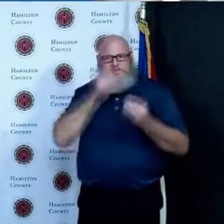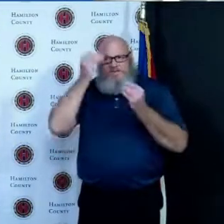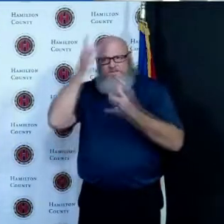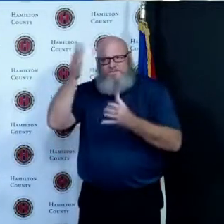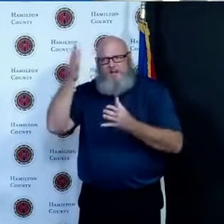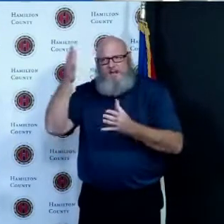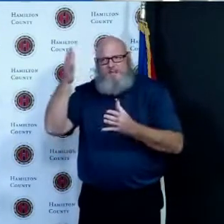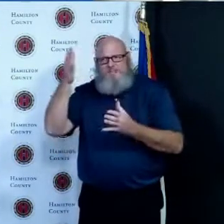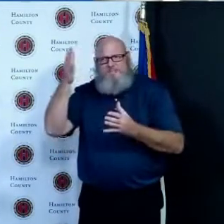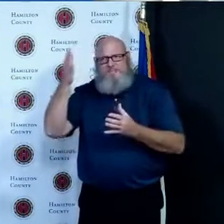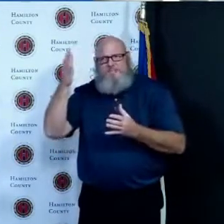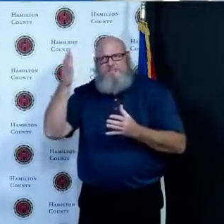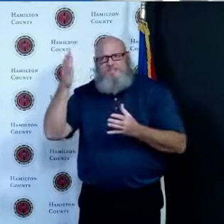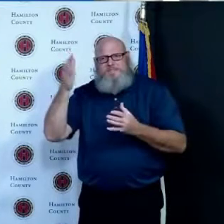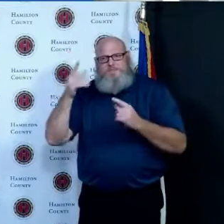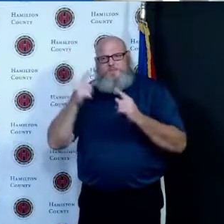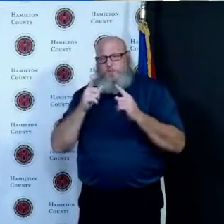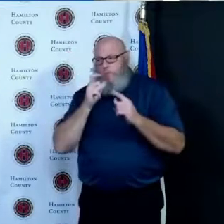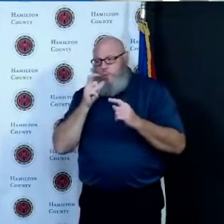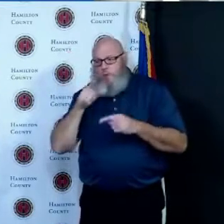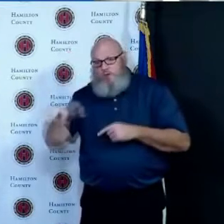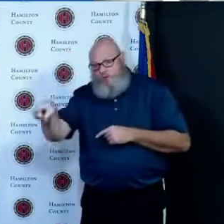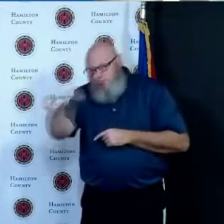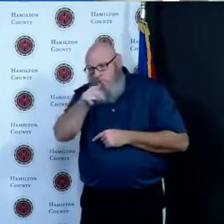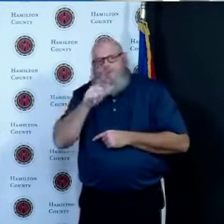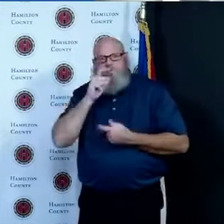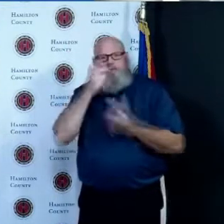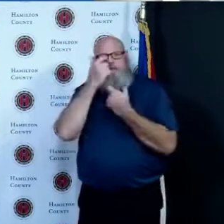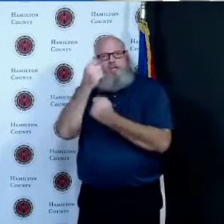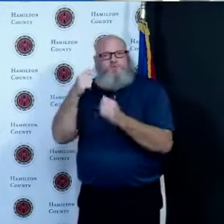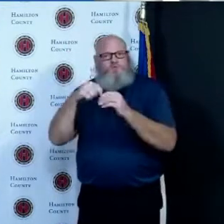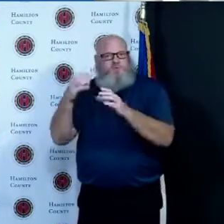those individuals when we have an appointment available for them to come and get vaccinated